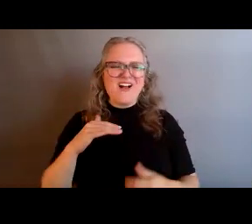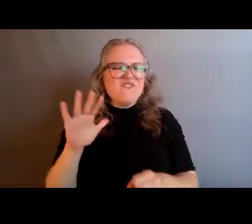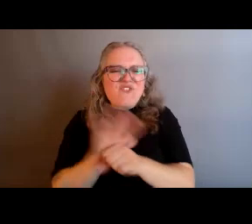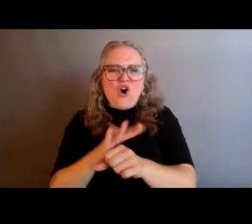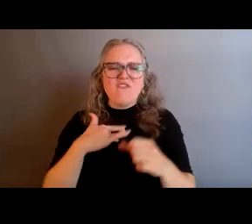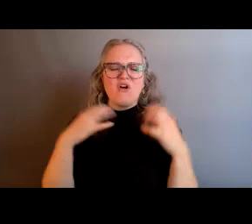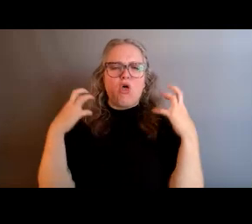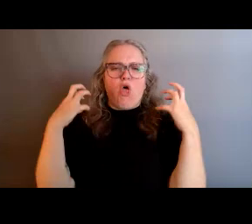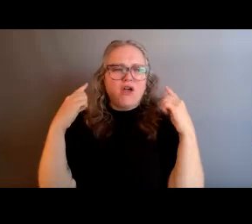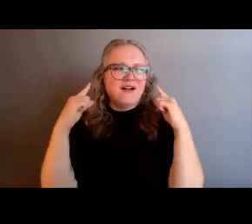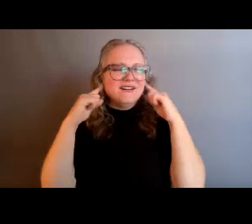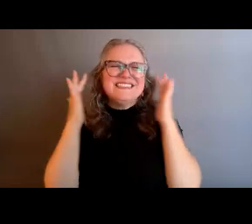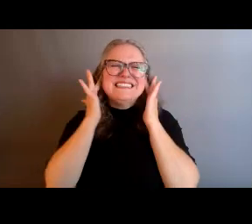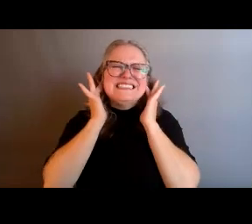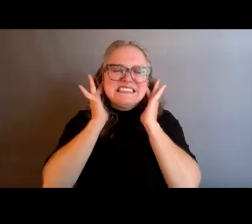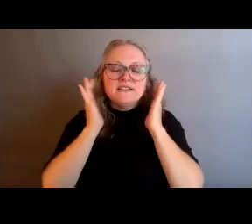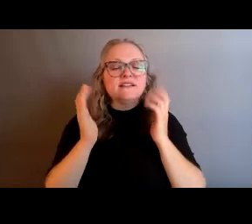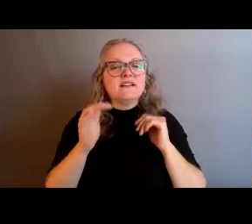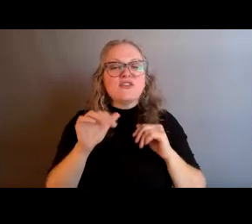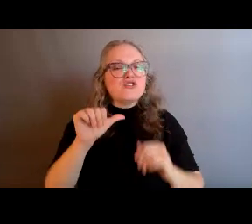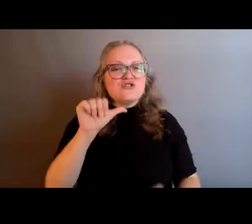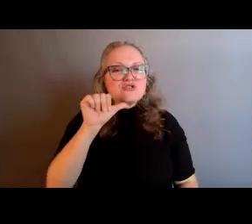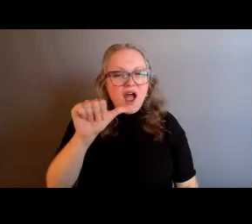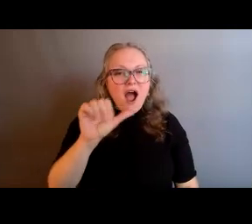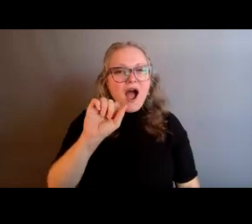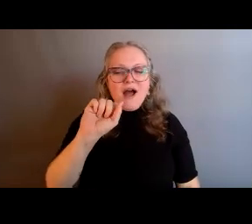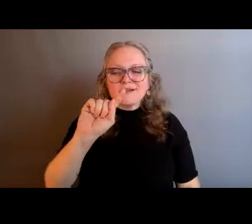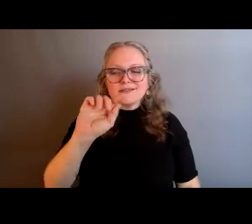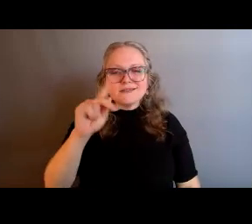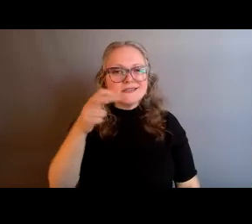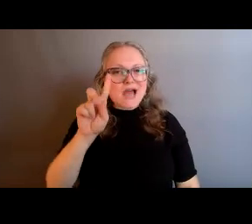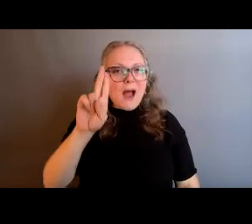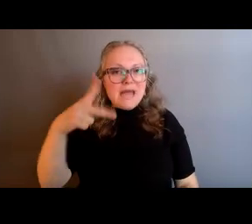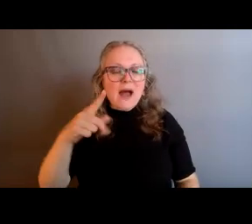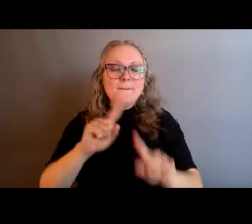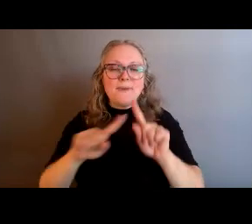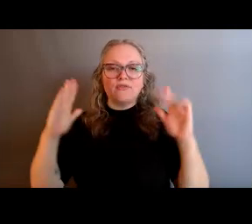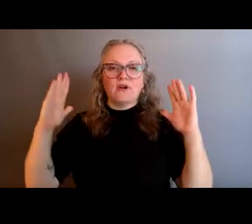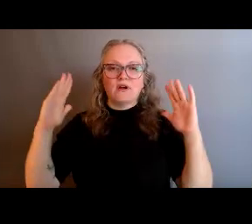Well, they're not really stopped up. But they are sucked in here. Gum is retracted. It's sucked in.